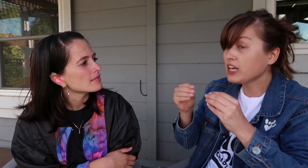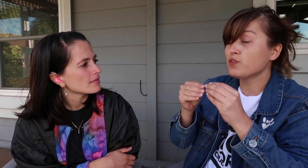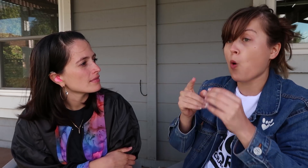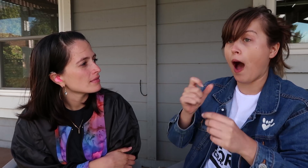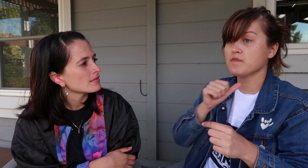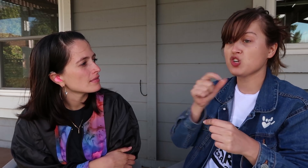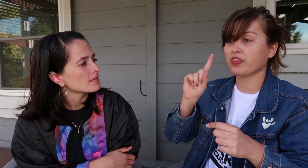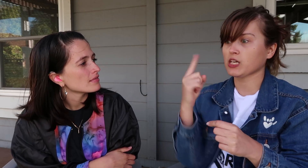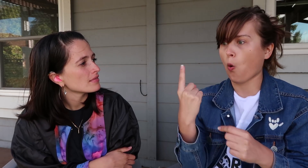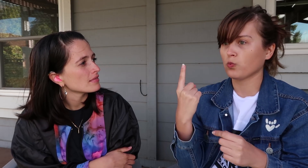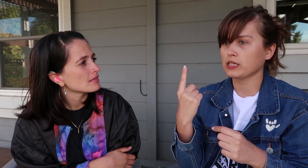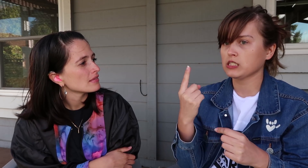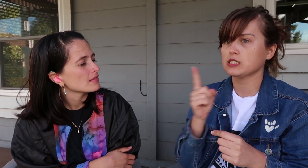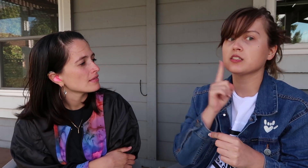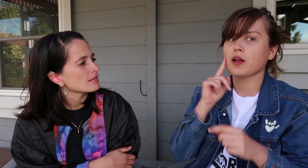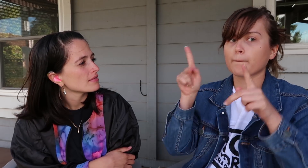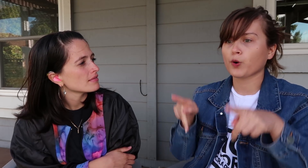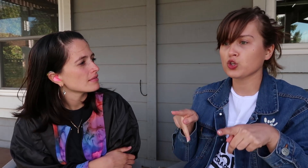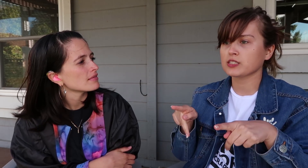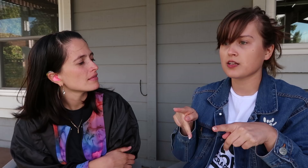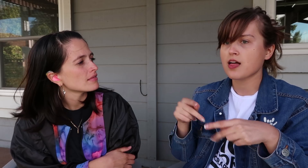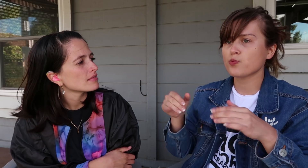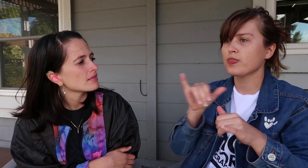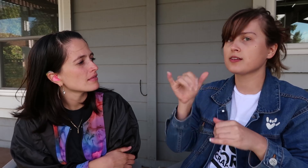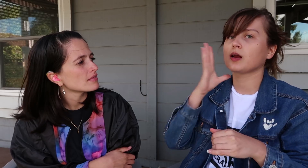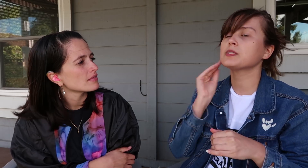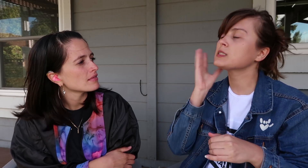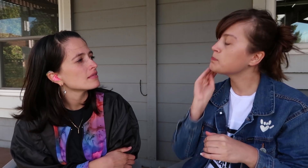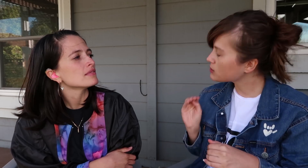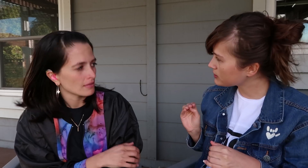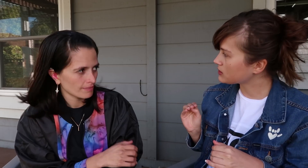that there were deaf people with the same stories as me.